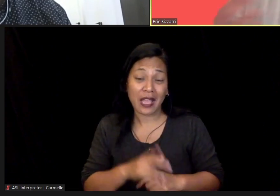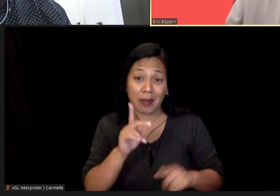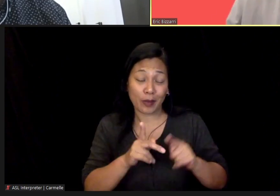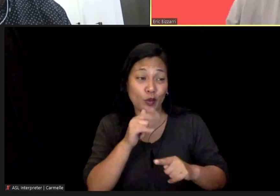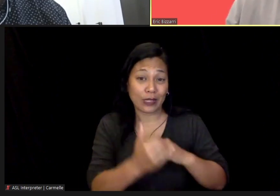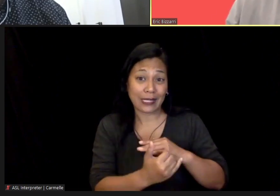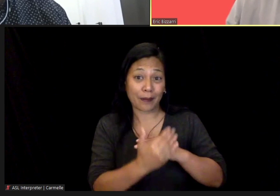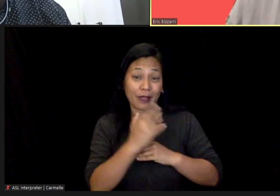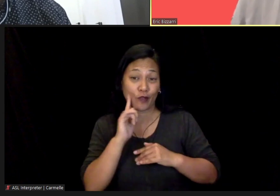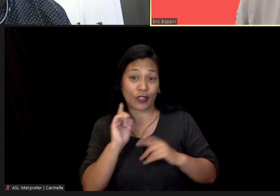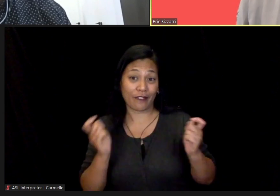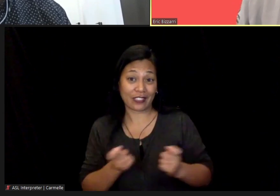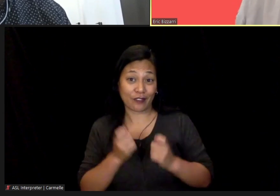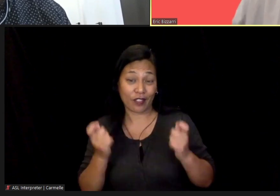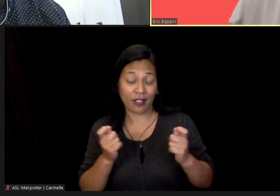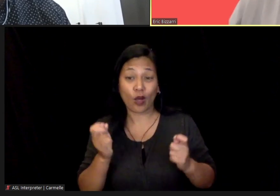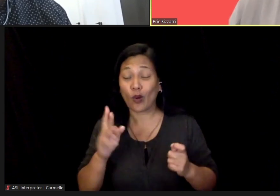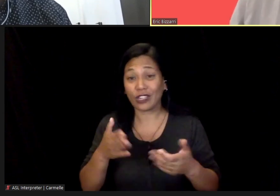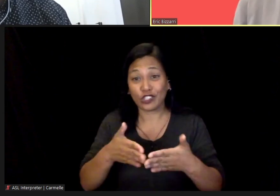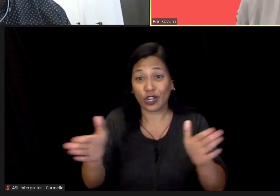to our festival and submitting to festivals in general, right?